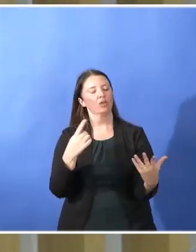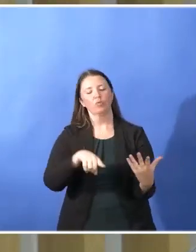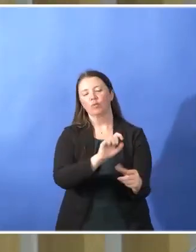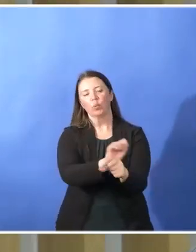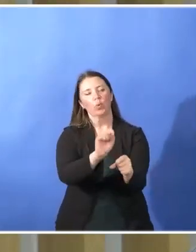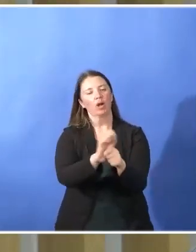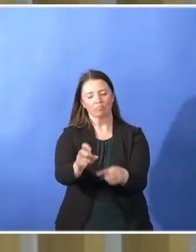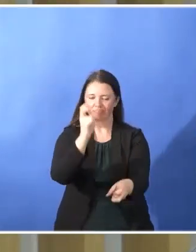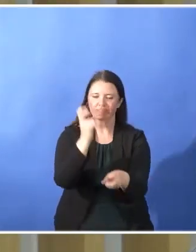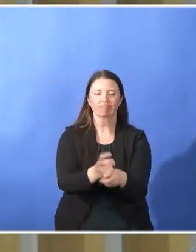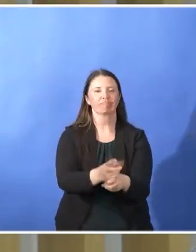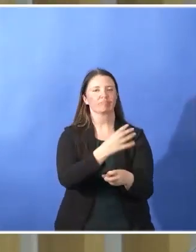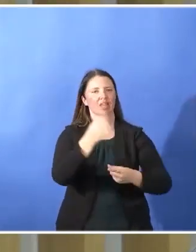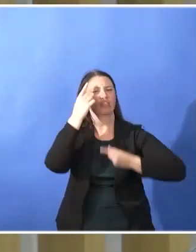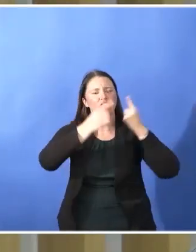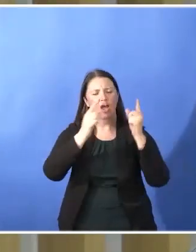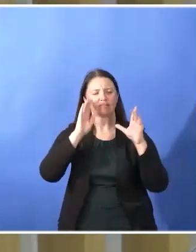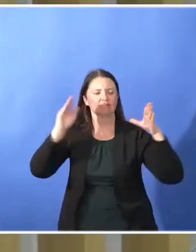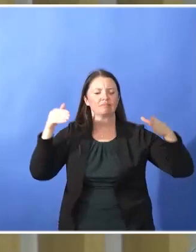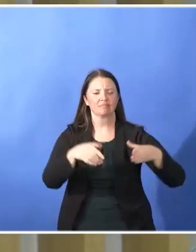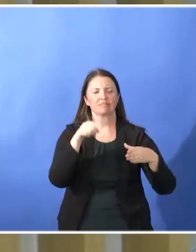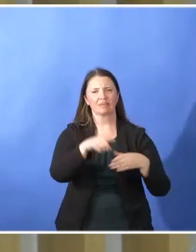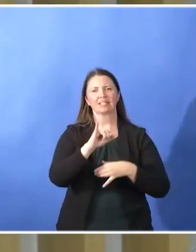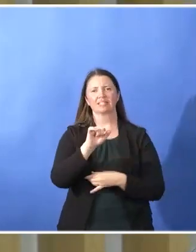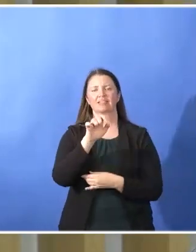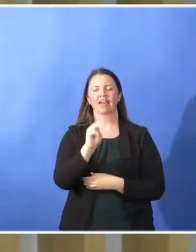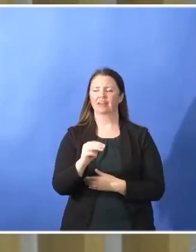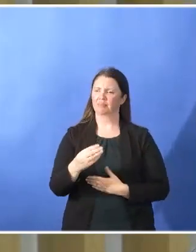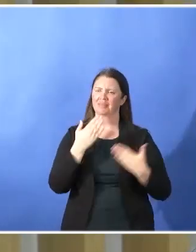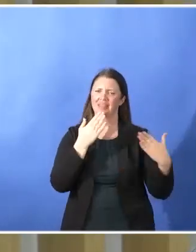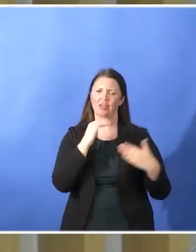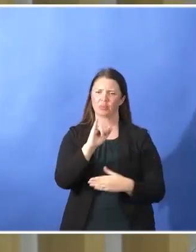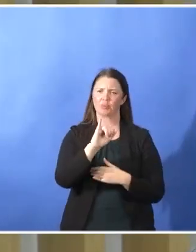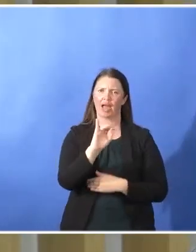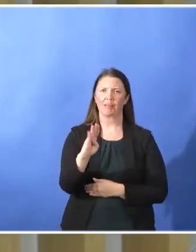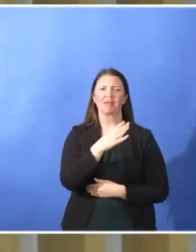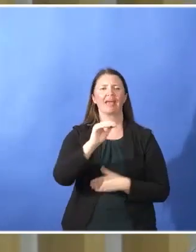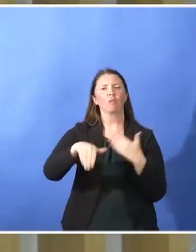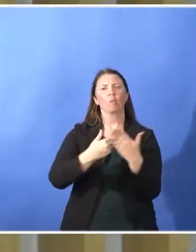INTERNATIONAL BUREAU AND ALL STAFF FOR THEIR WORK ON THIS.